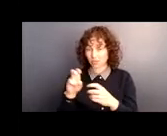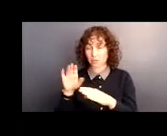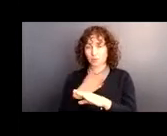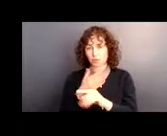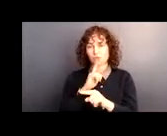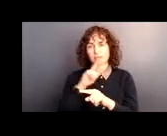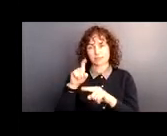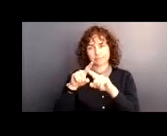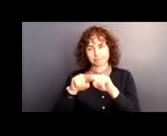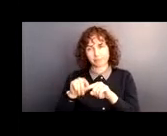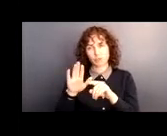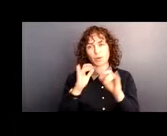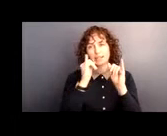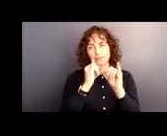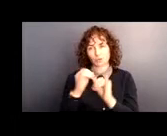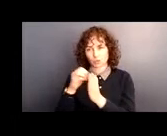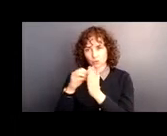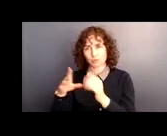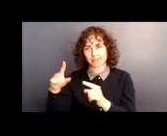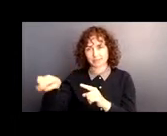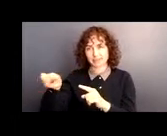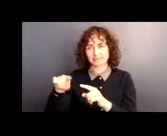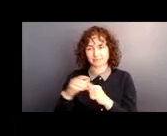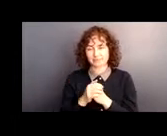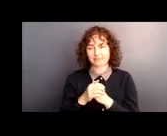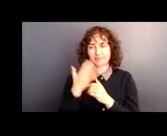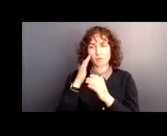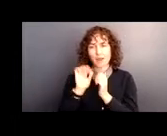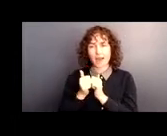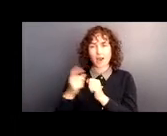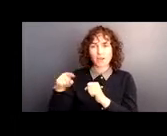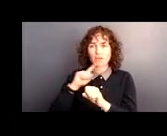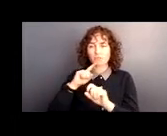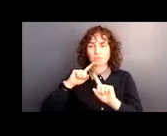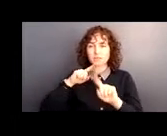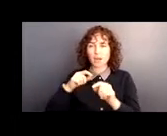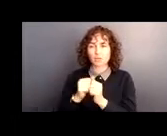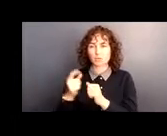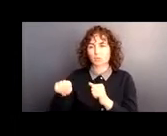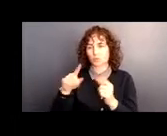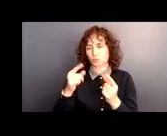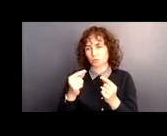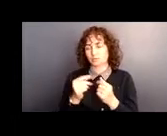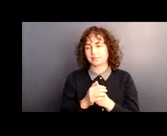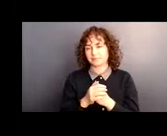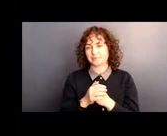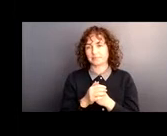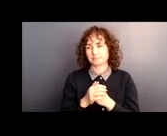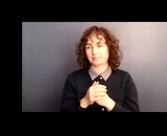on your individual students and how they respond to what you're doing. And just as Meredith said,